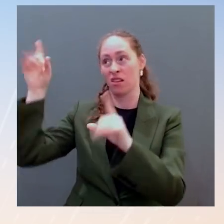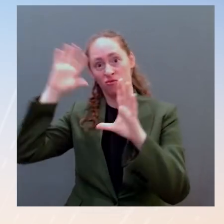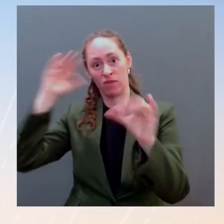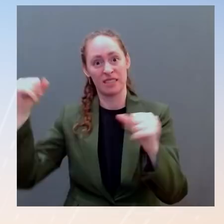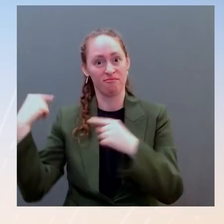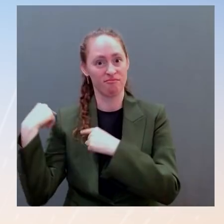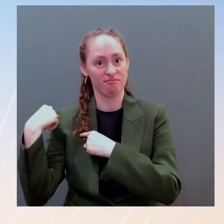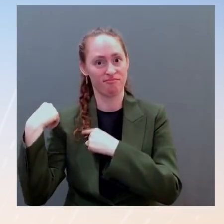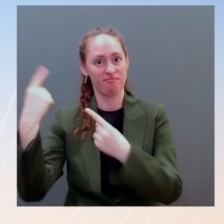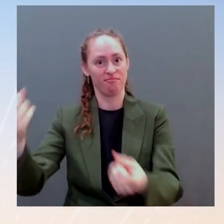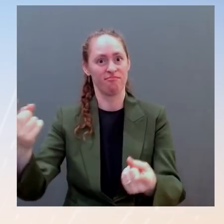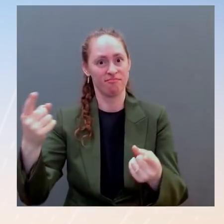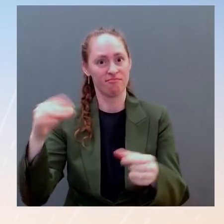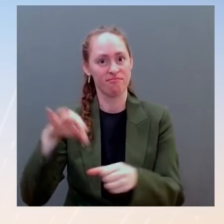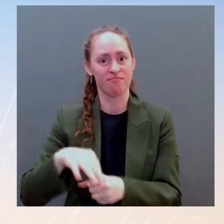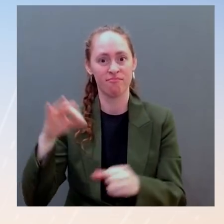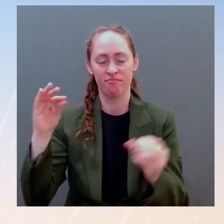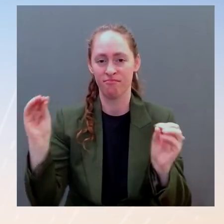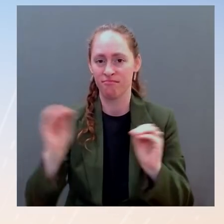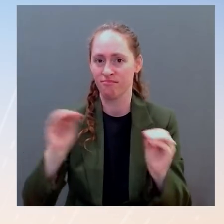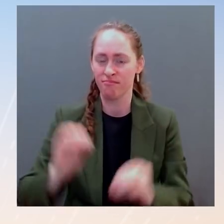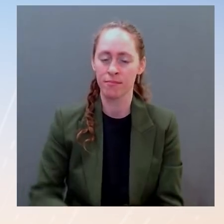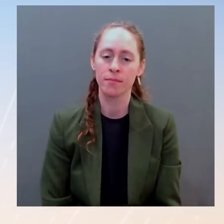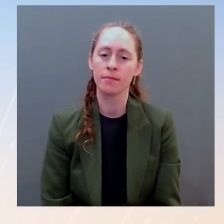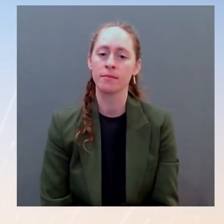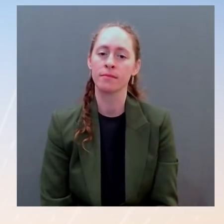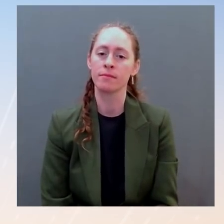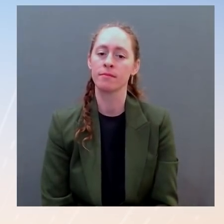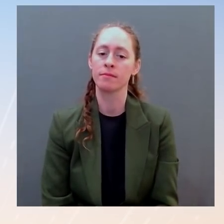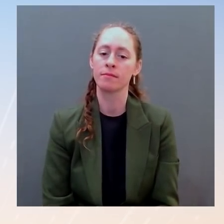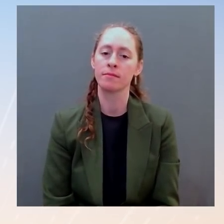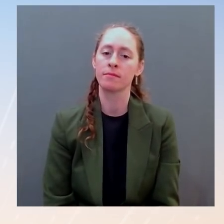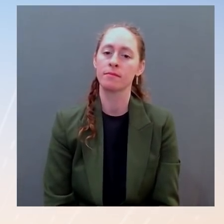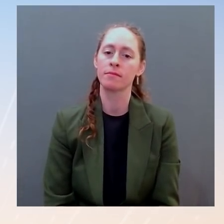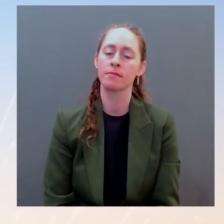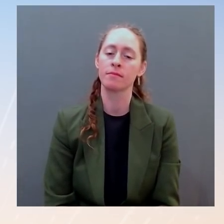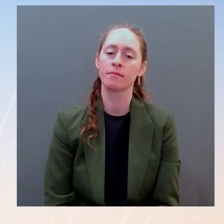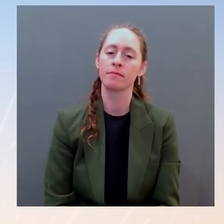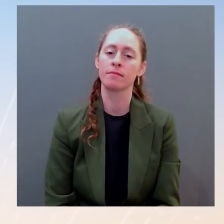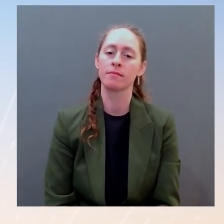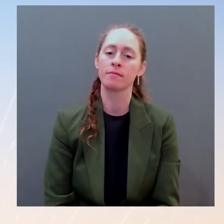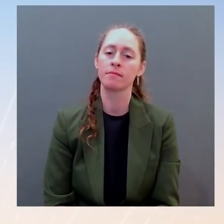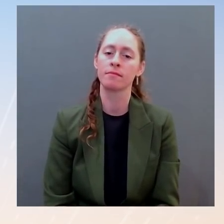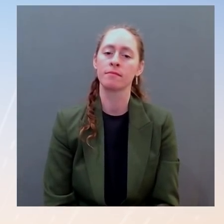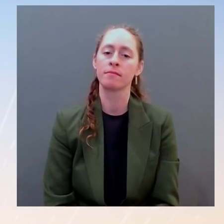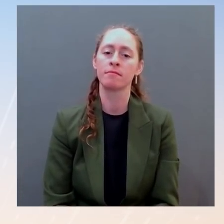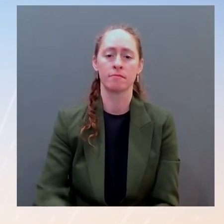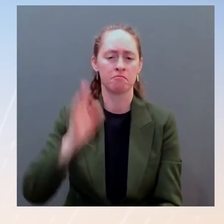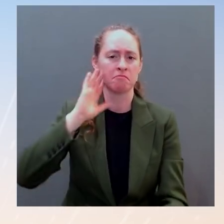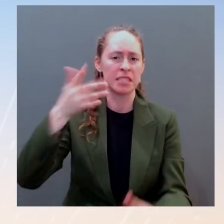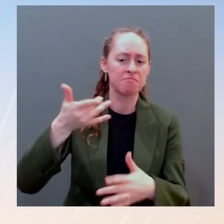before the conclusion of that pause on student loans, but I don't have anything to preview for you at this point in time. The Press: And a quick follow-up on that.